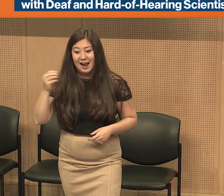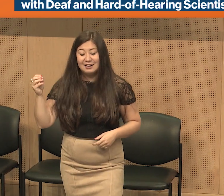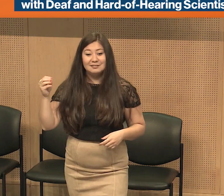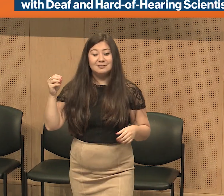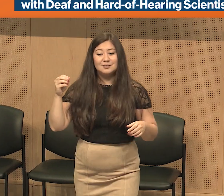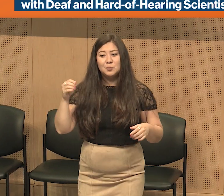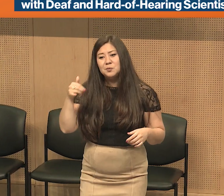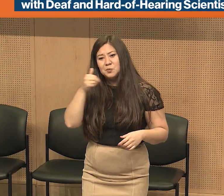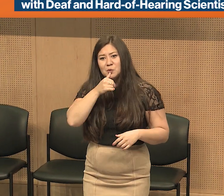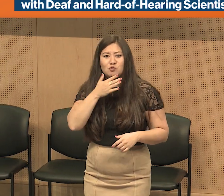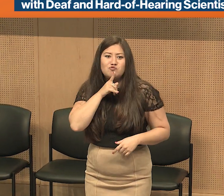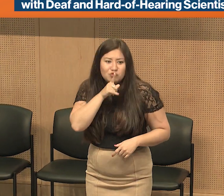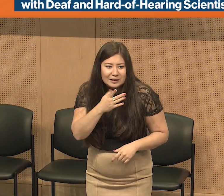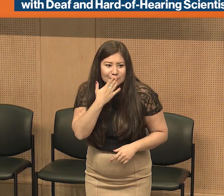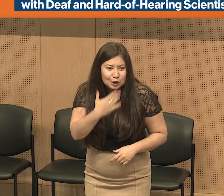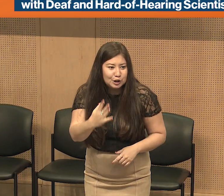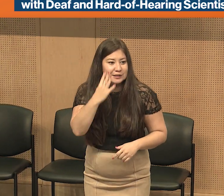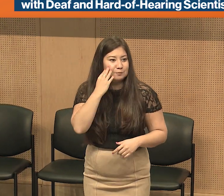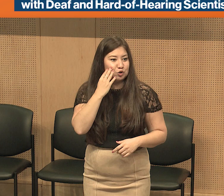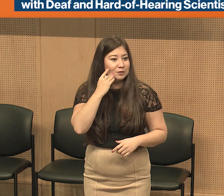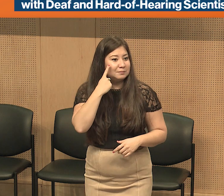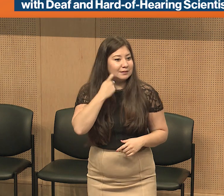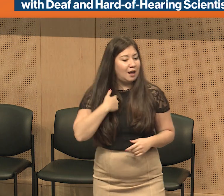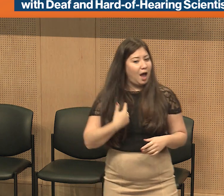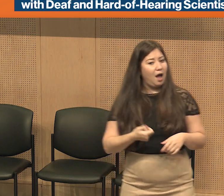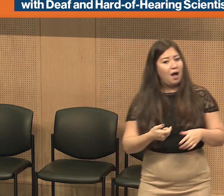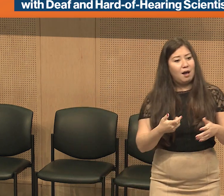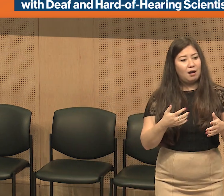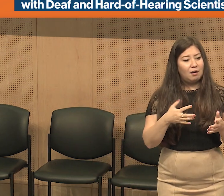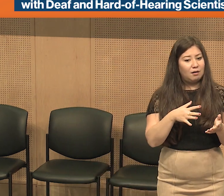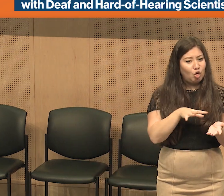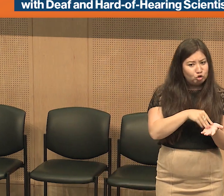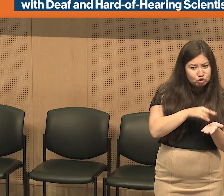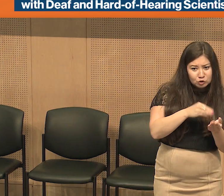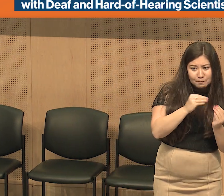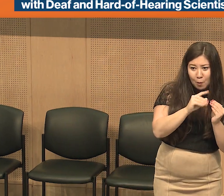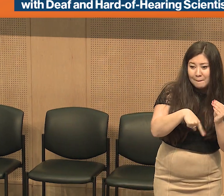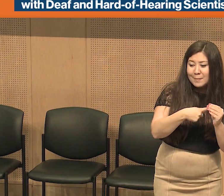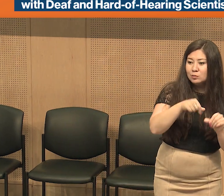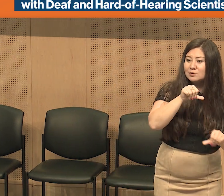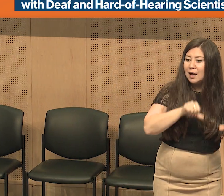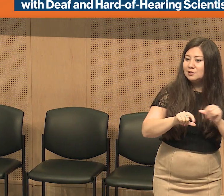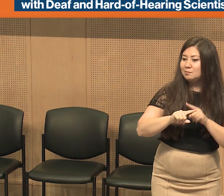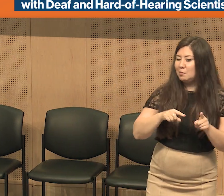That's where I studied HIV and the brain. There, I learned more about science,